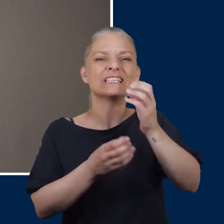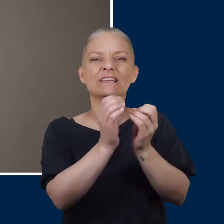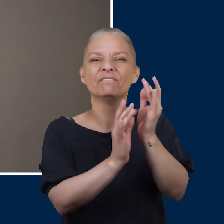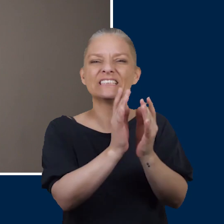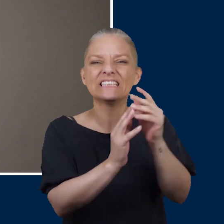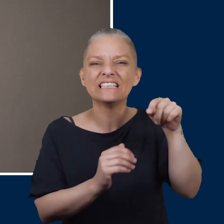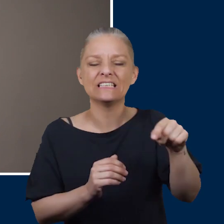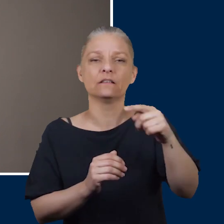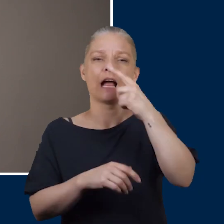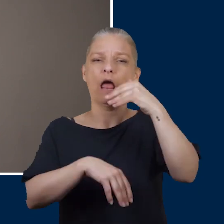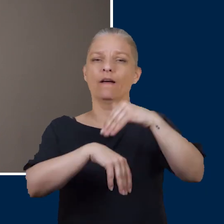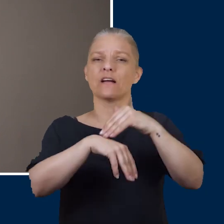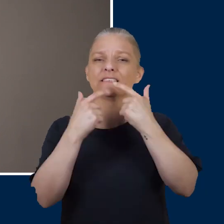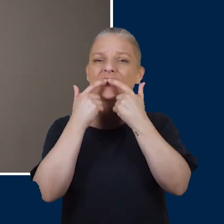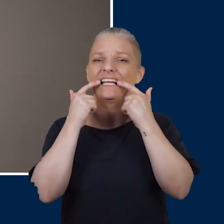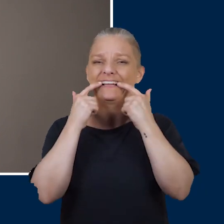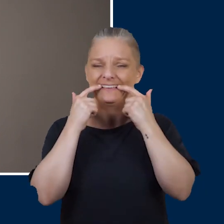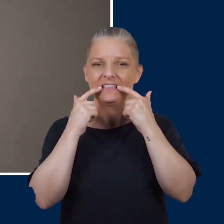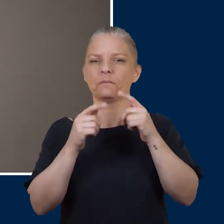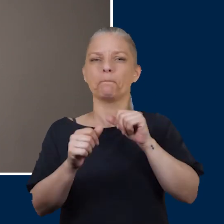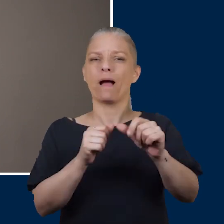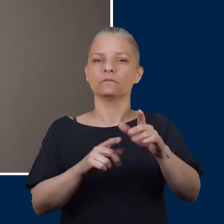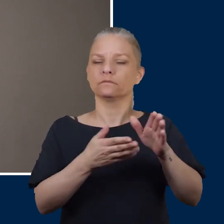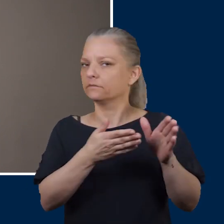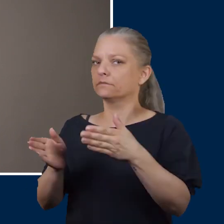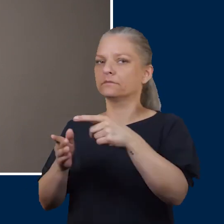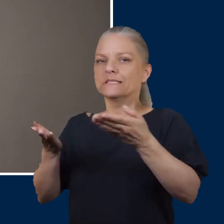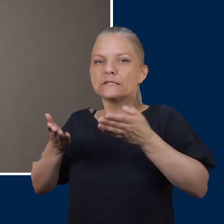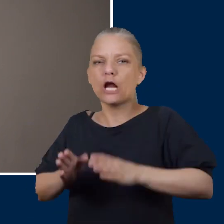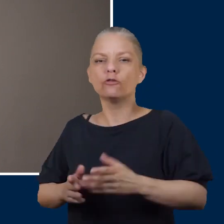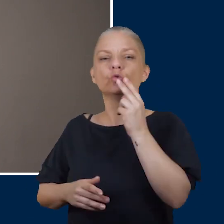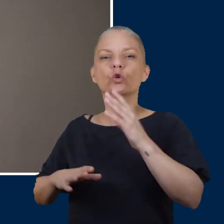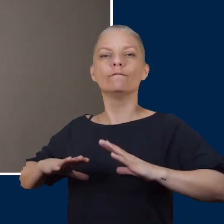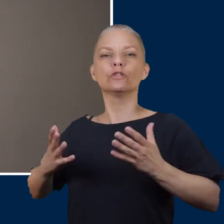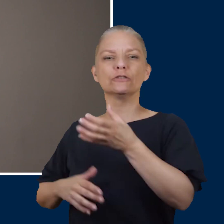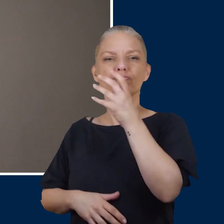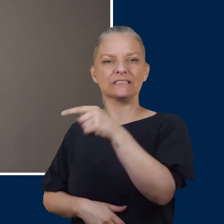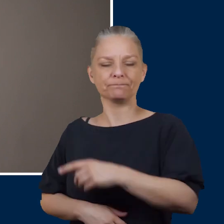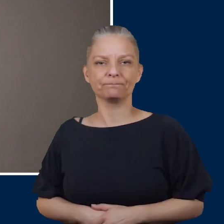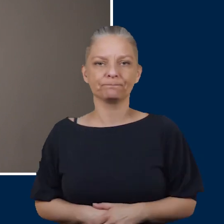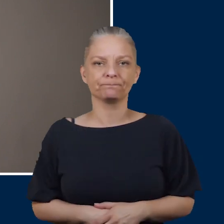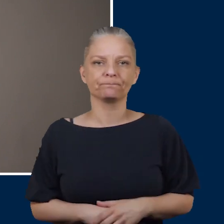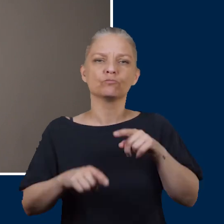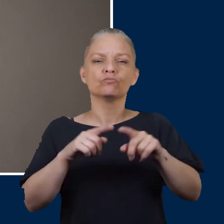cause dental decay and can be swapped for a diet or sugar-free kinds. Try to reduce